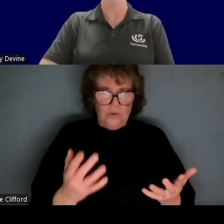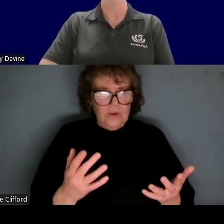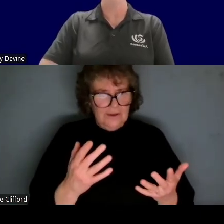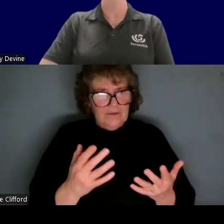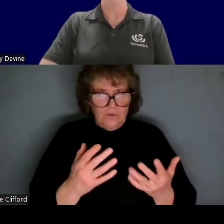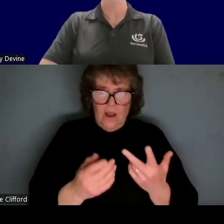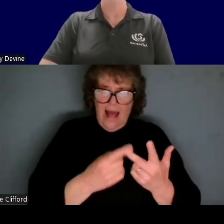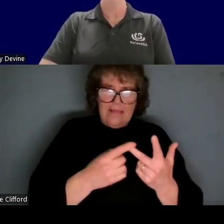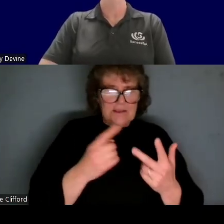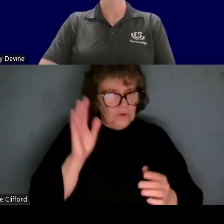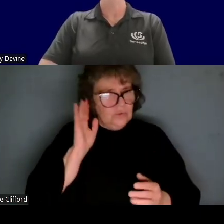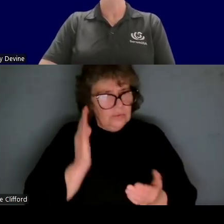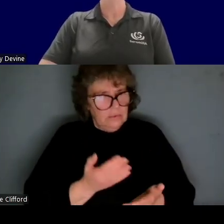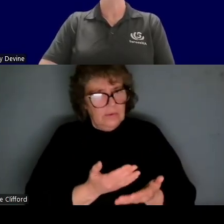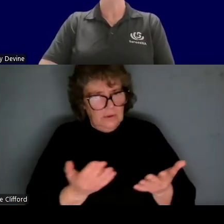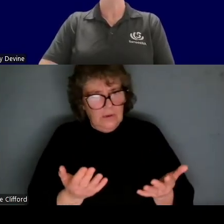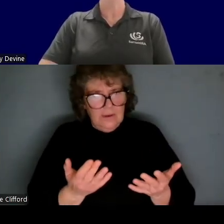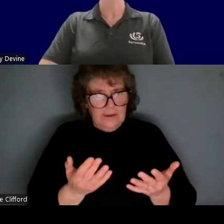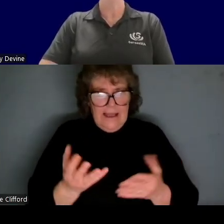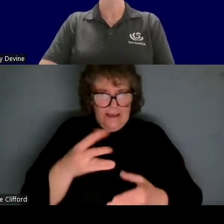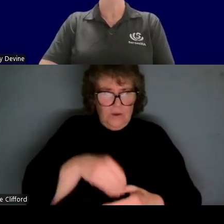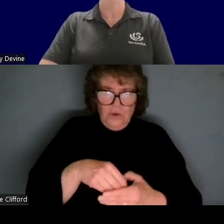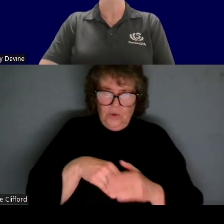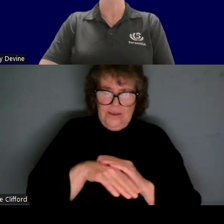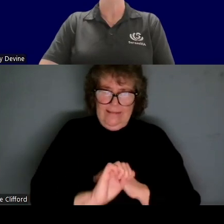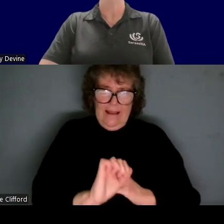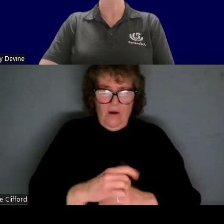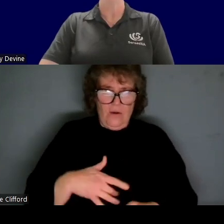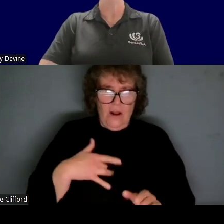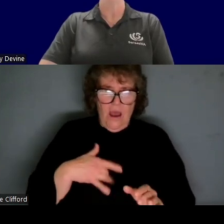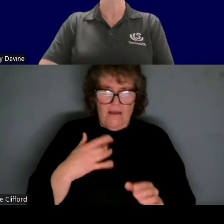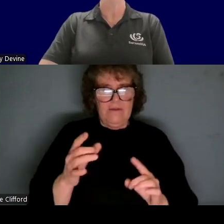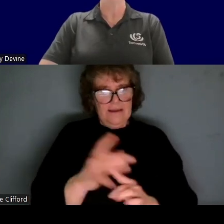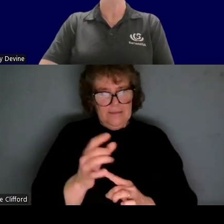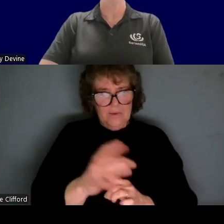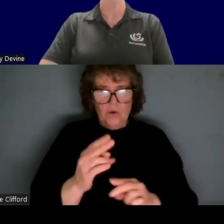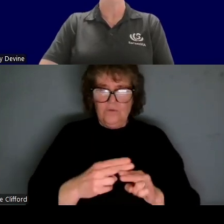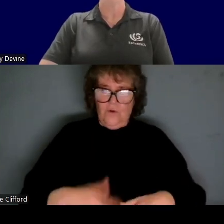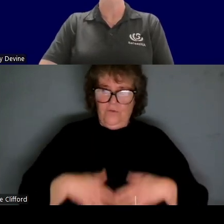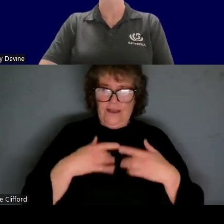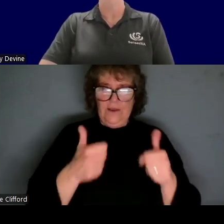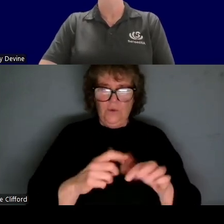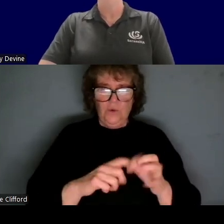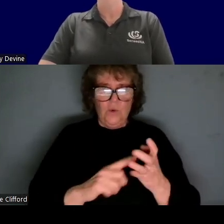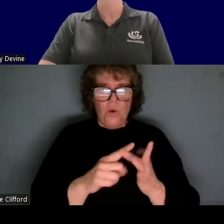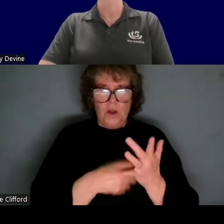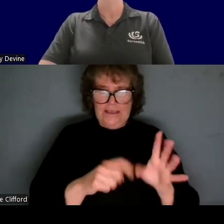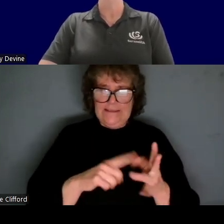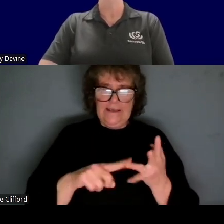life. Providing support to a person and others to recognise the person's early warning signs and to